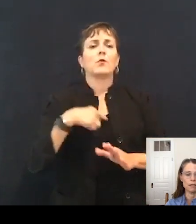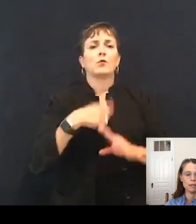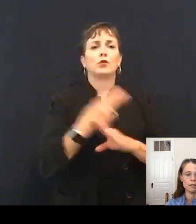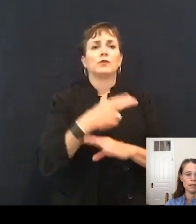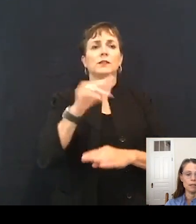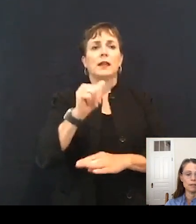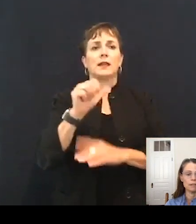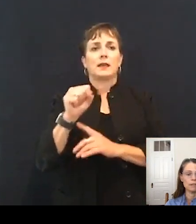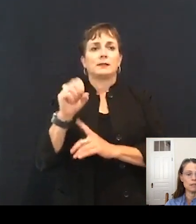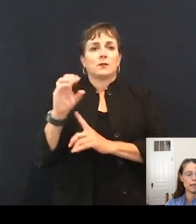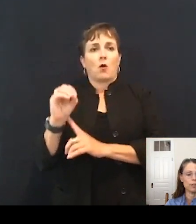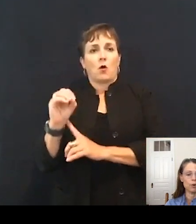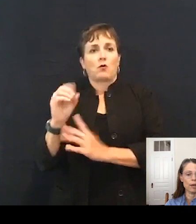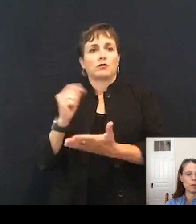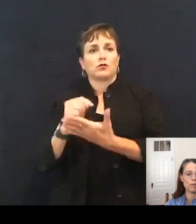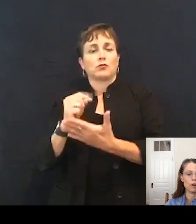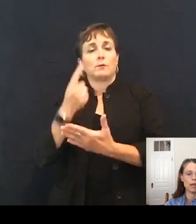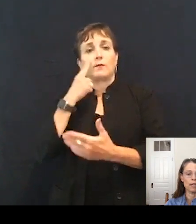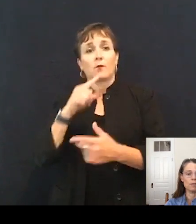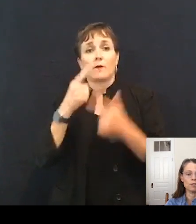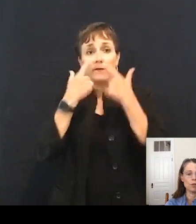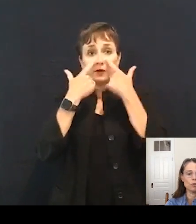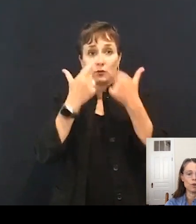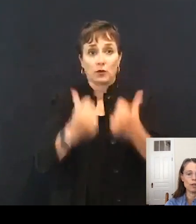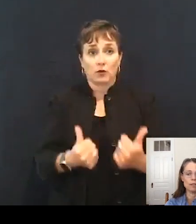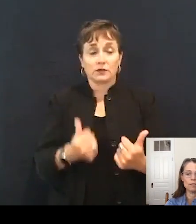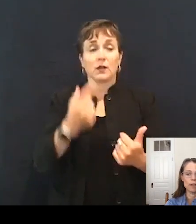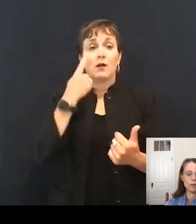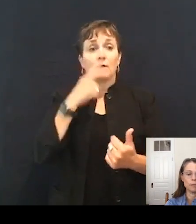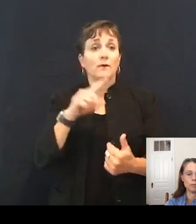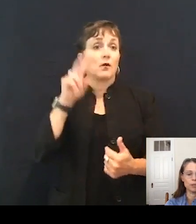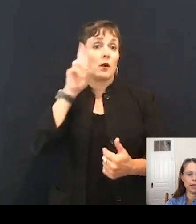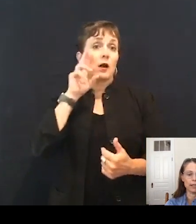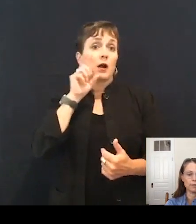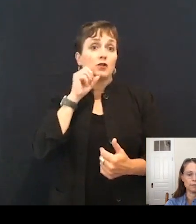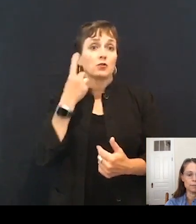This is a diagram of our ASO drug development plan.